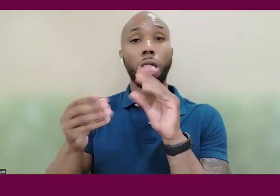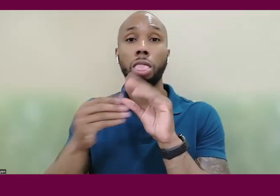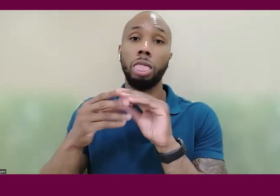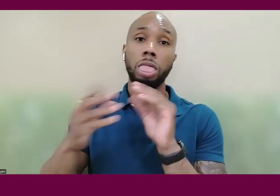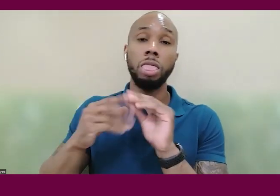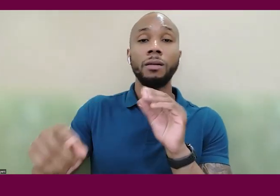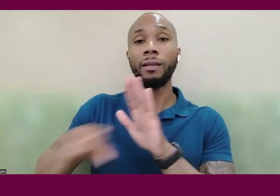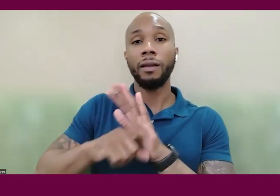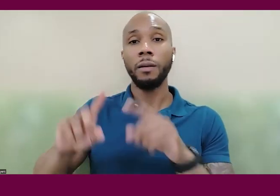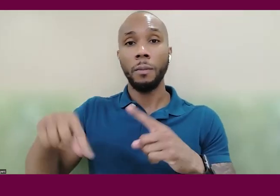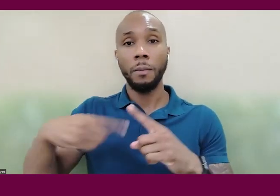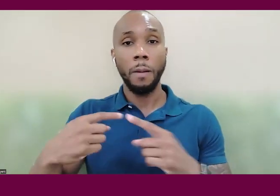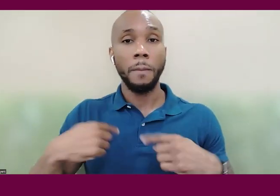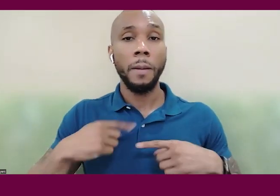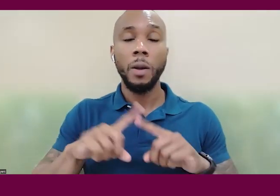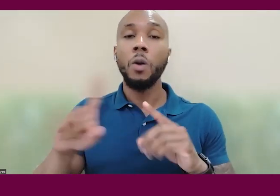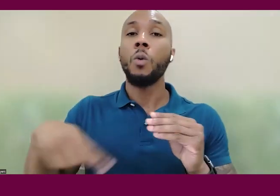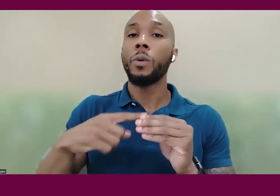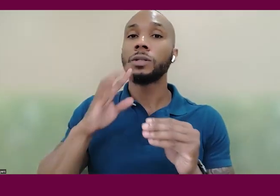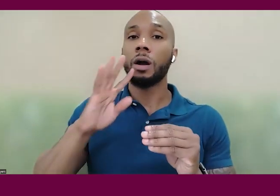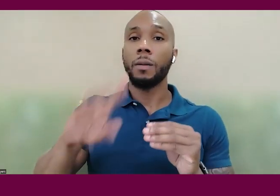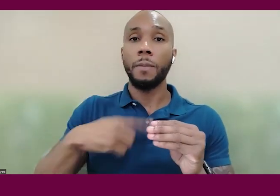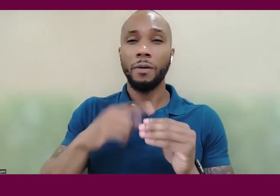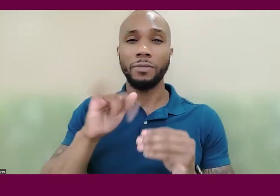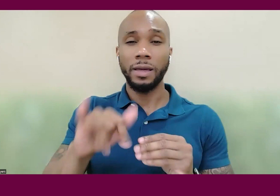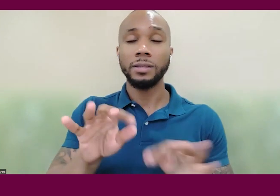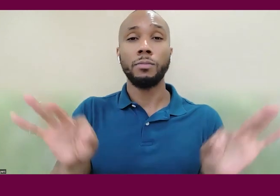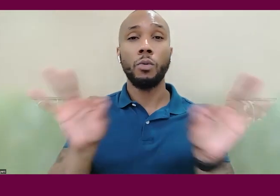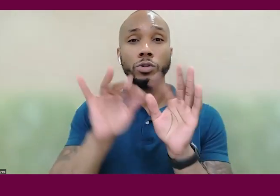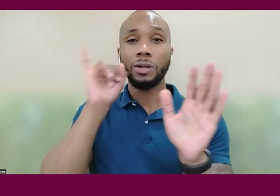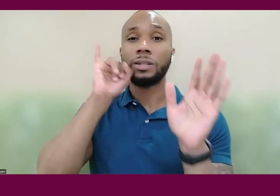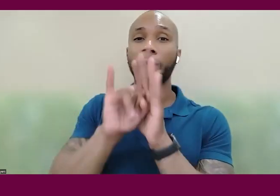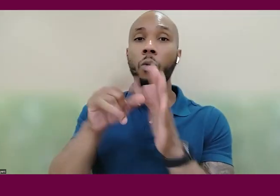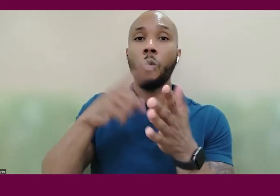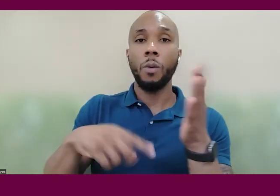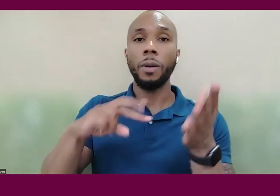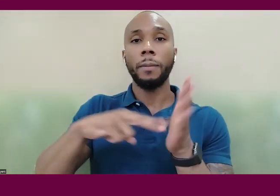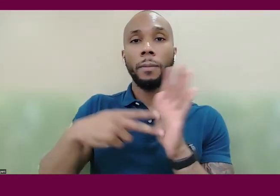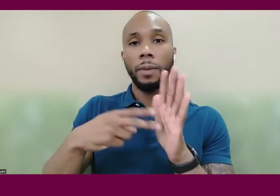When we talk about that, I think it's important to identify what we mean by white.